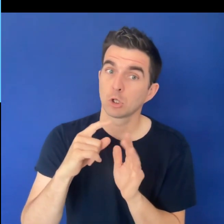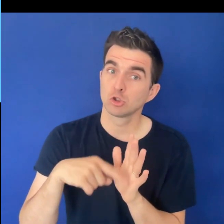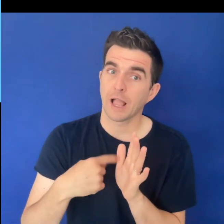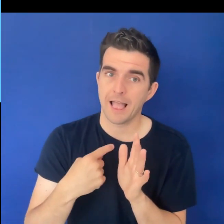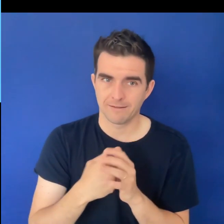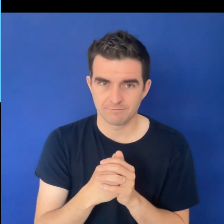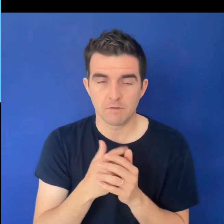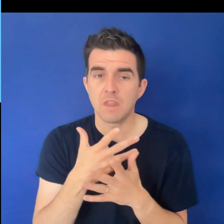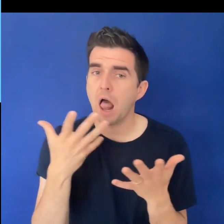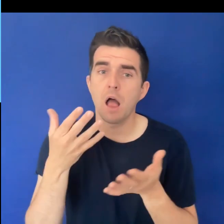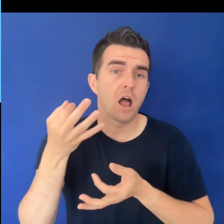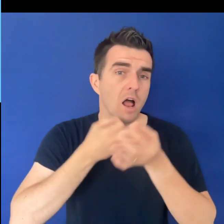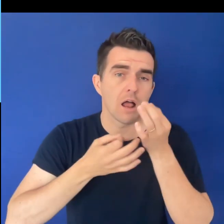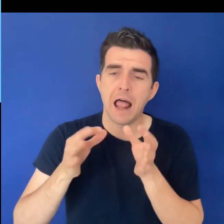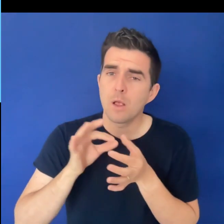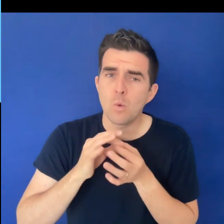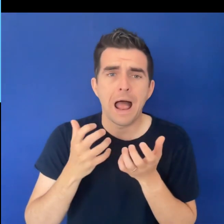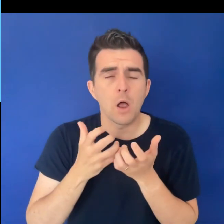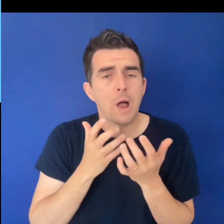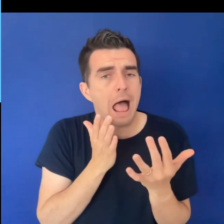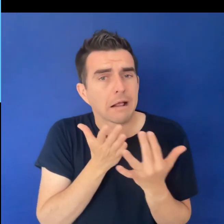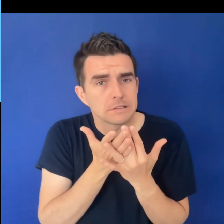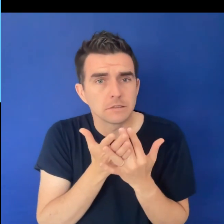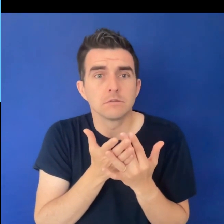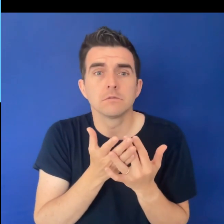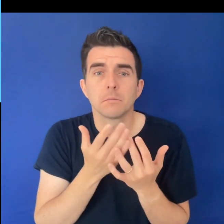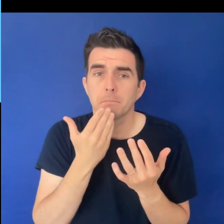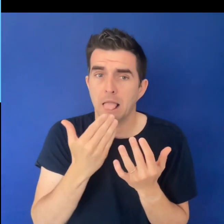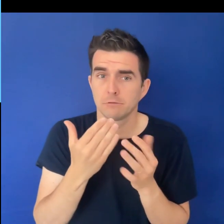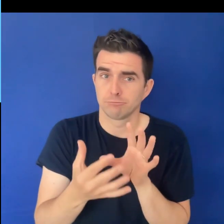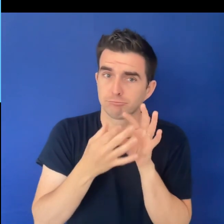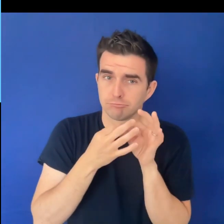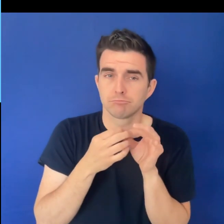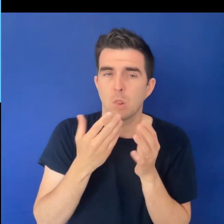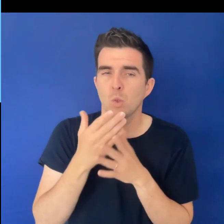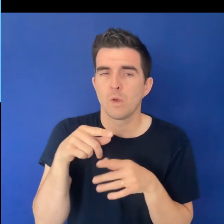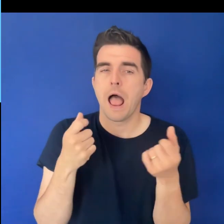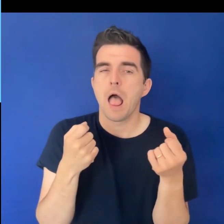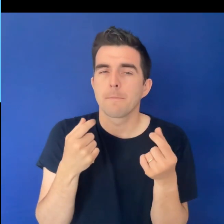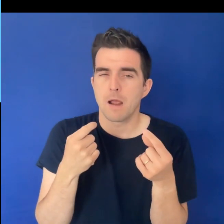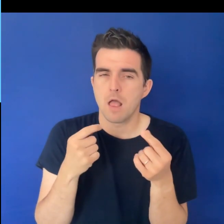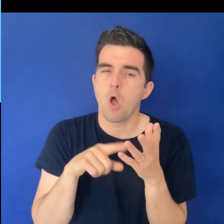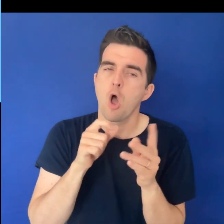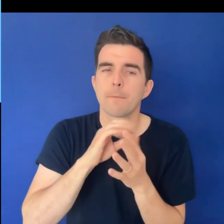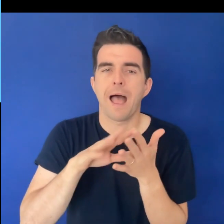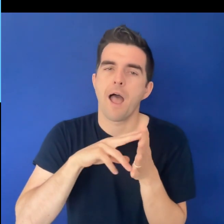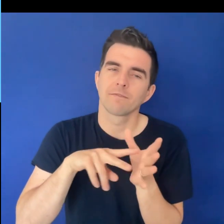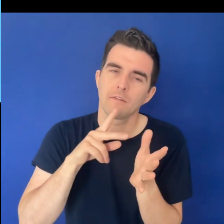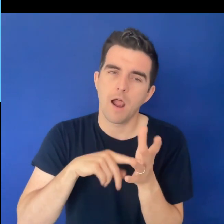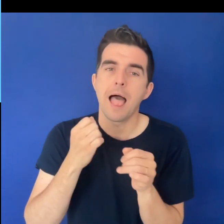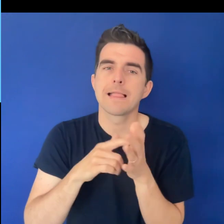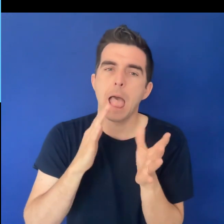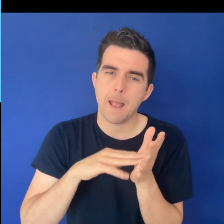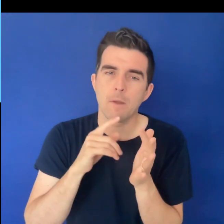If you have any questions about accessibility, please reach out using my contact info at UpheavalGame.com